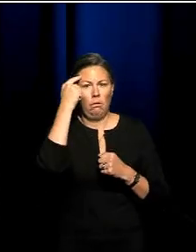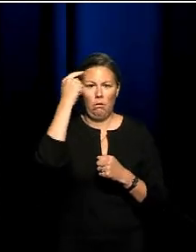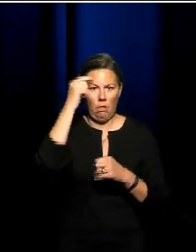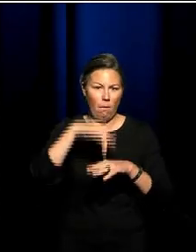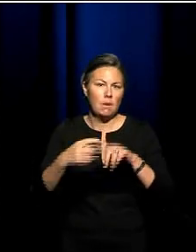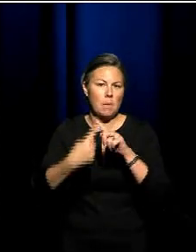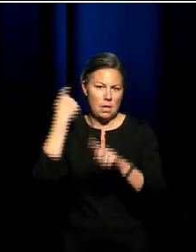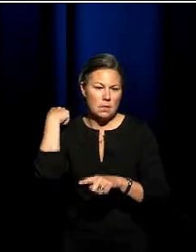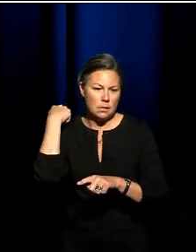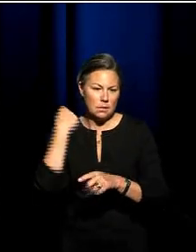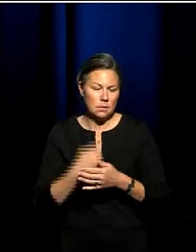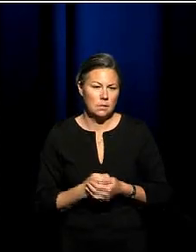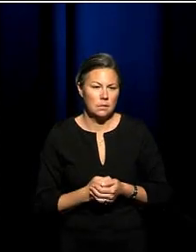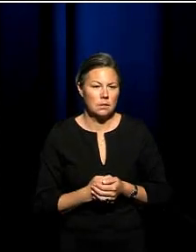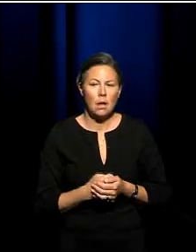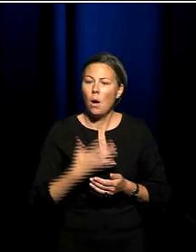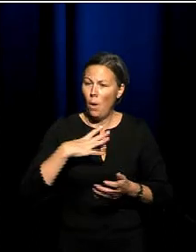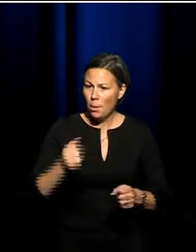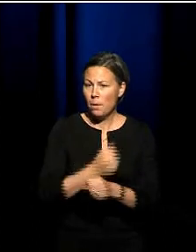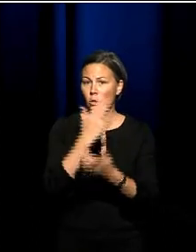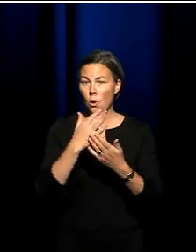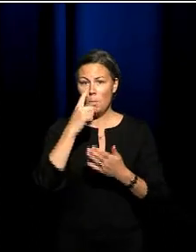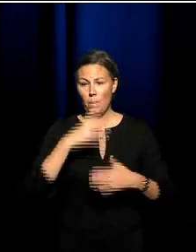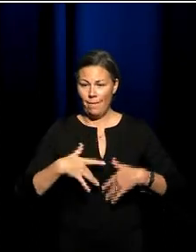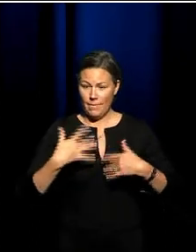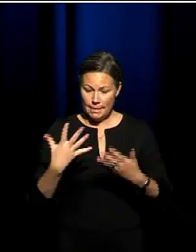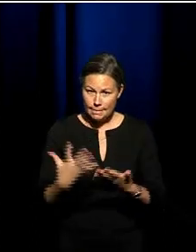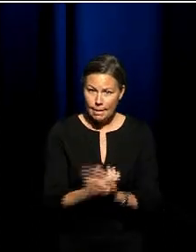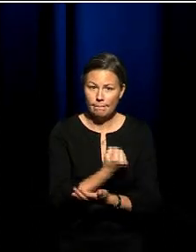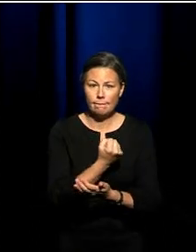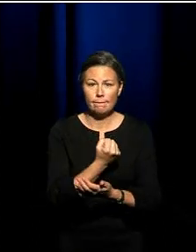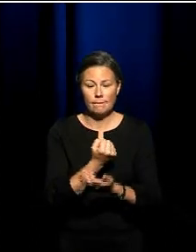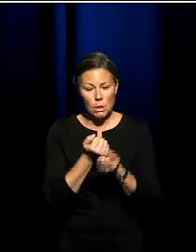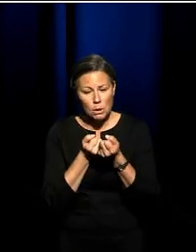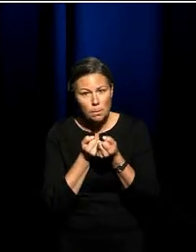that people feel safe and supported when giving evidence or otherwise or